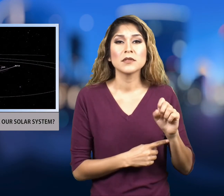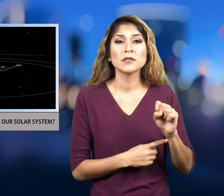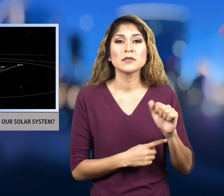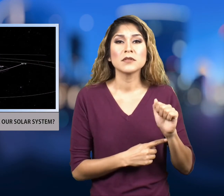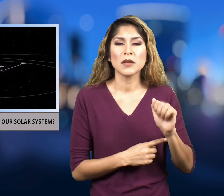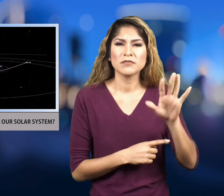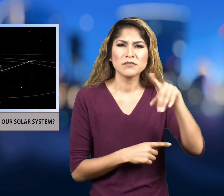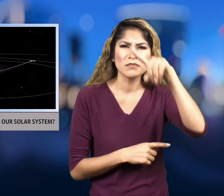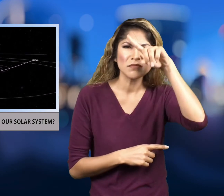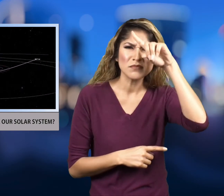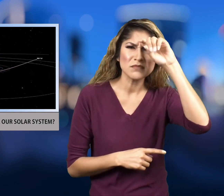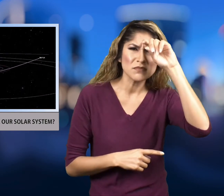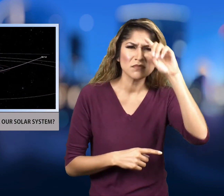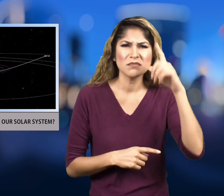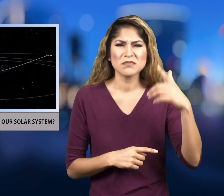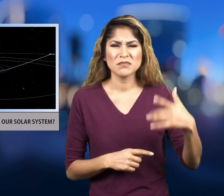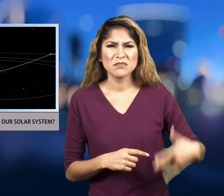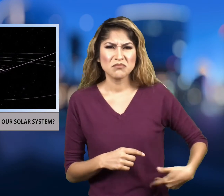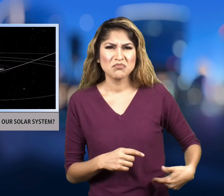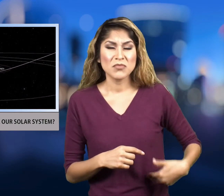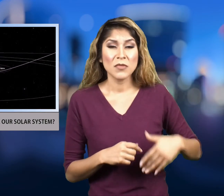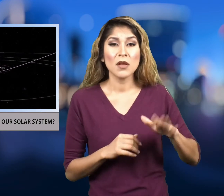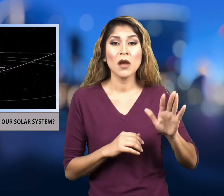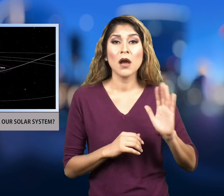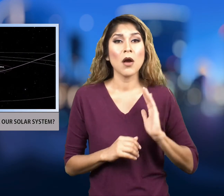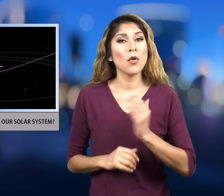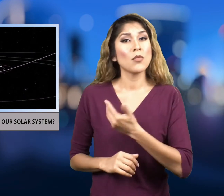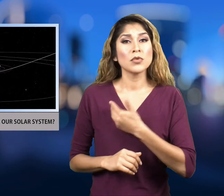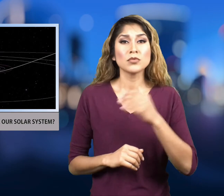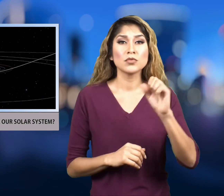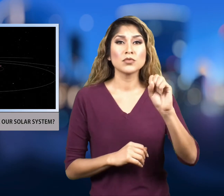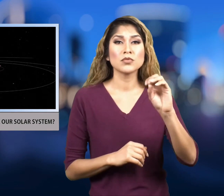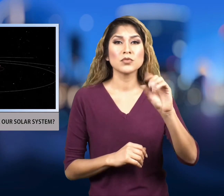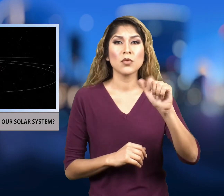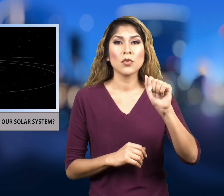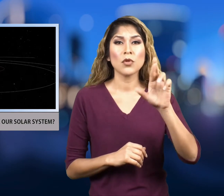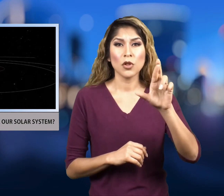that makes NASA think the object is